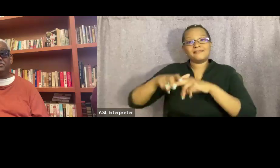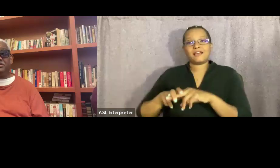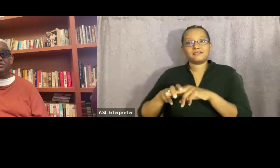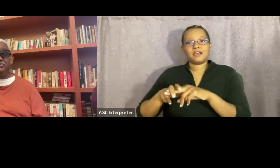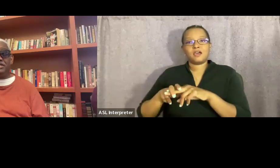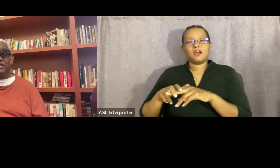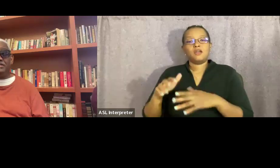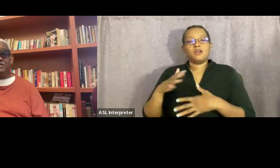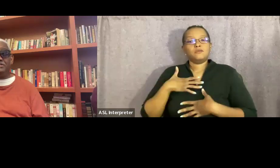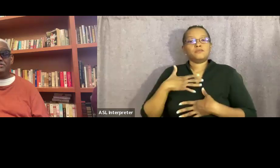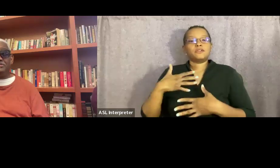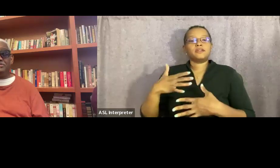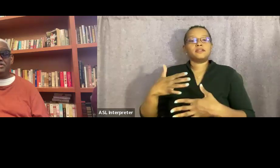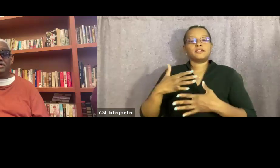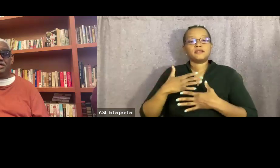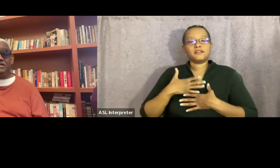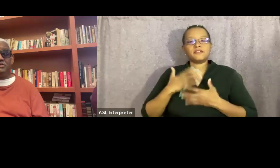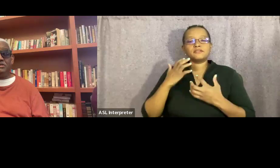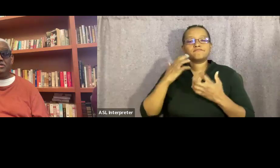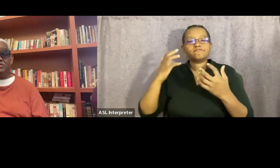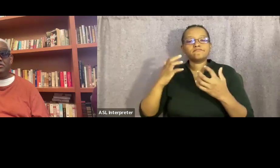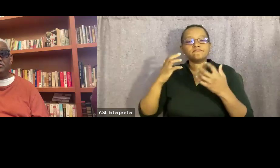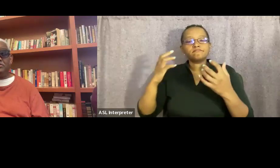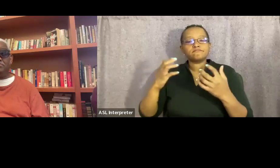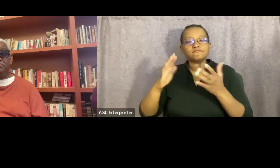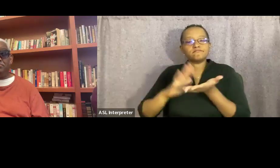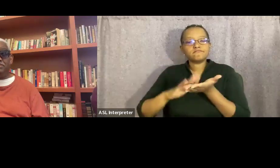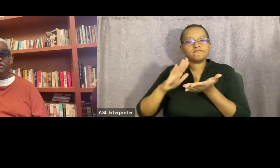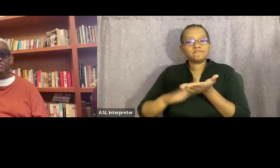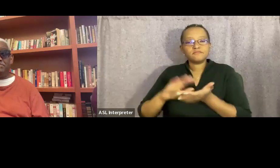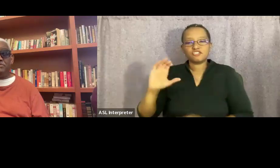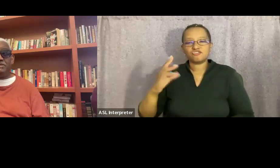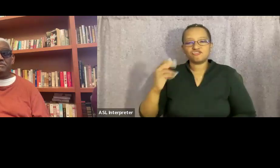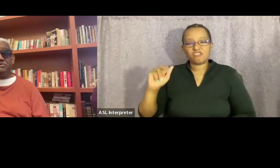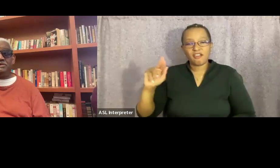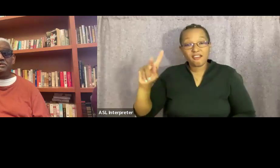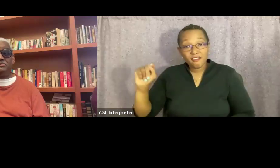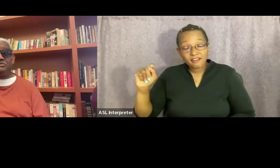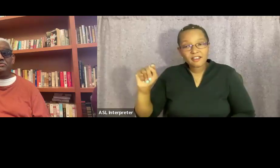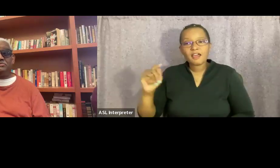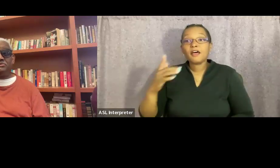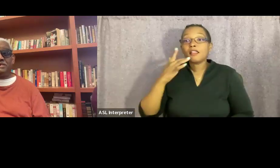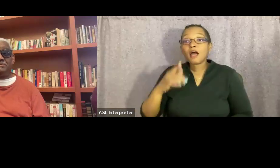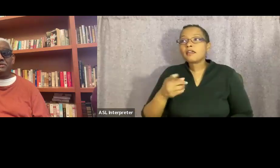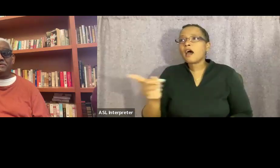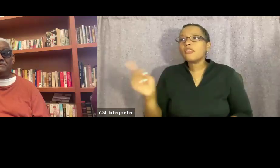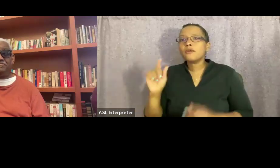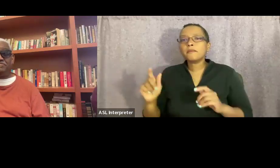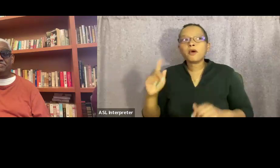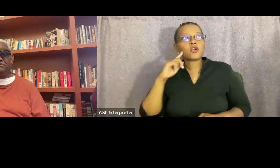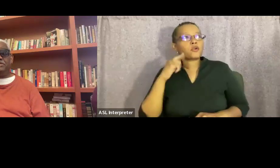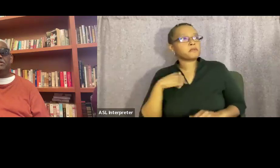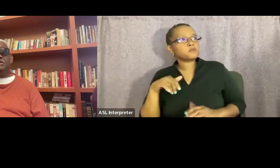started to chant, and luckily people heard what I was doing and started to do the same thing.